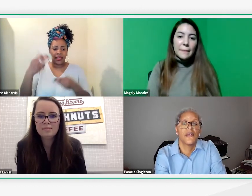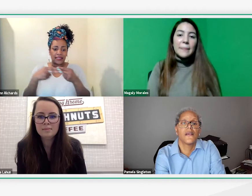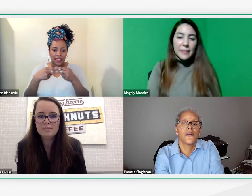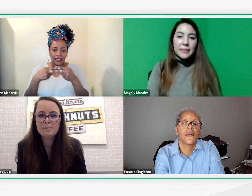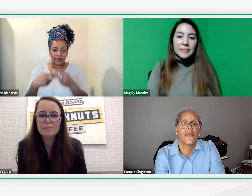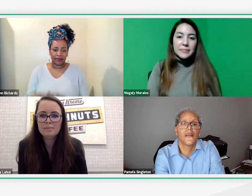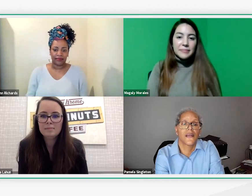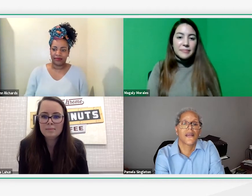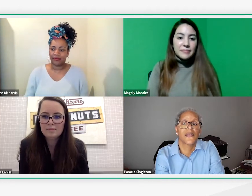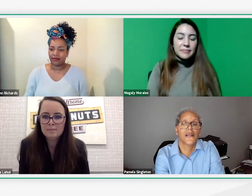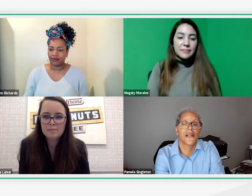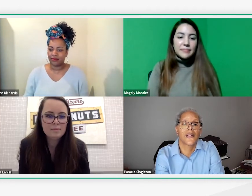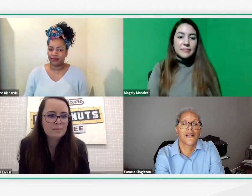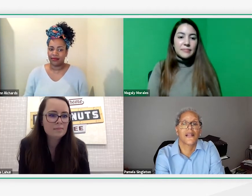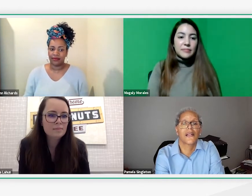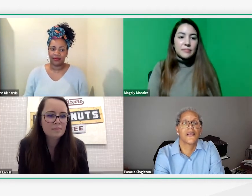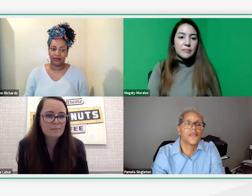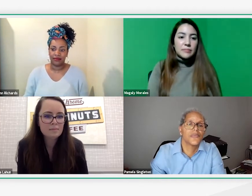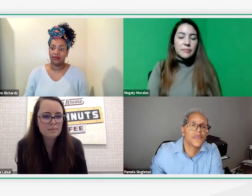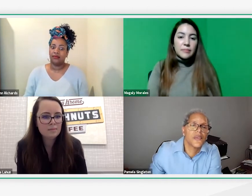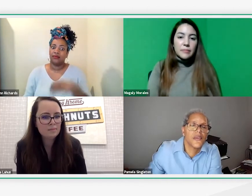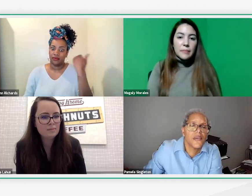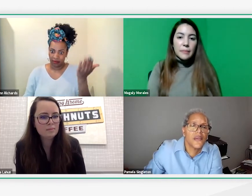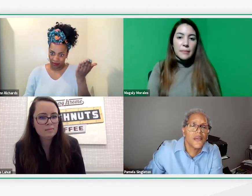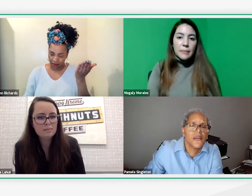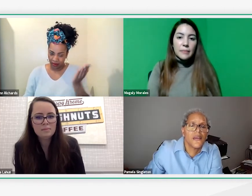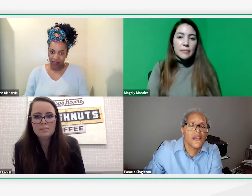So this is just a guide.\N>>ROXANN RICHARDS: OK, next slide.